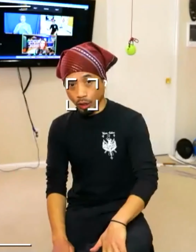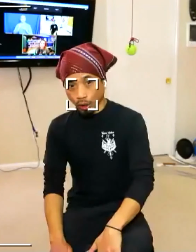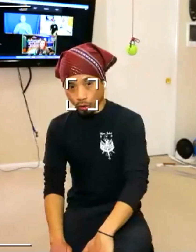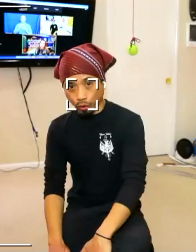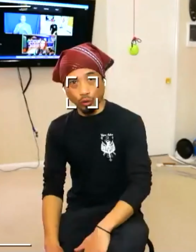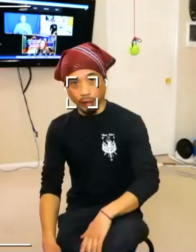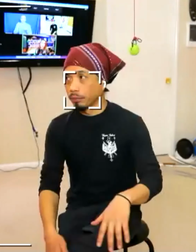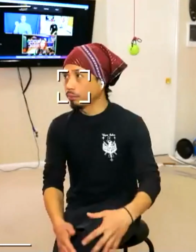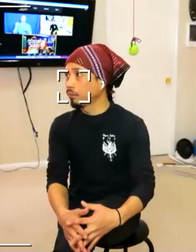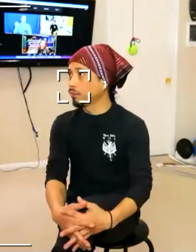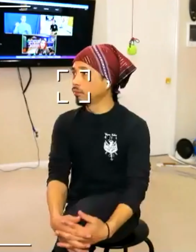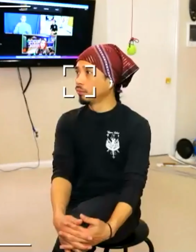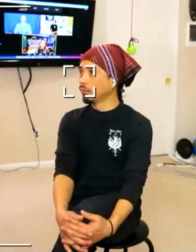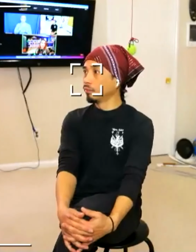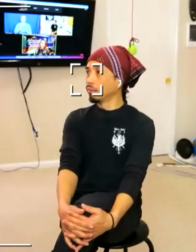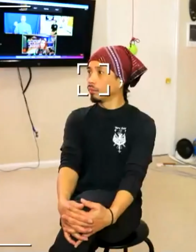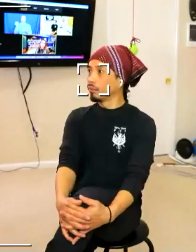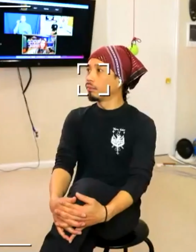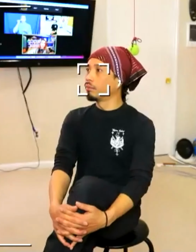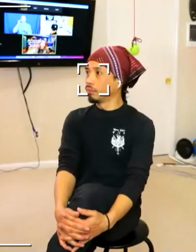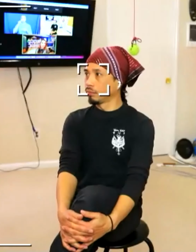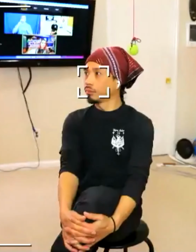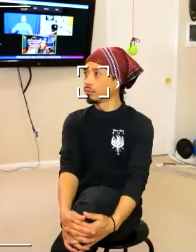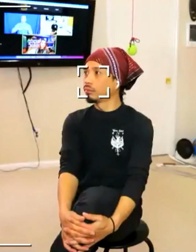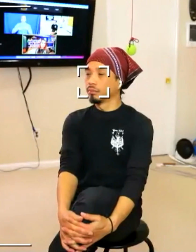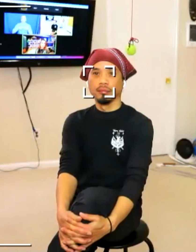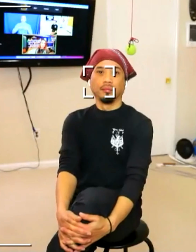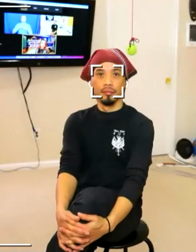IF YOU ARE NOT ABLE TO STAND